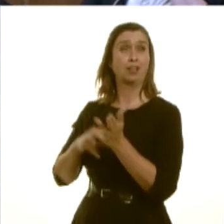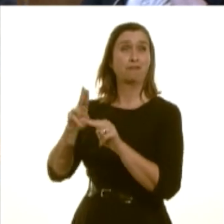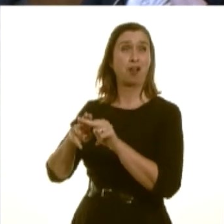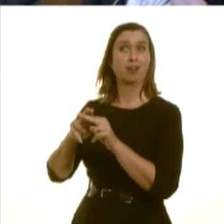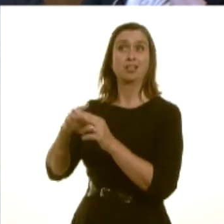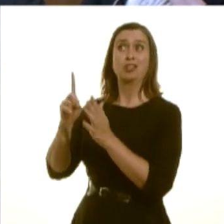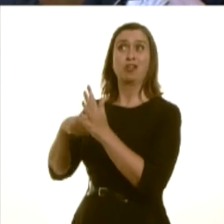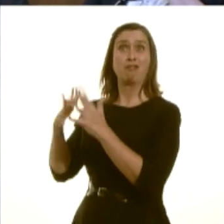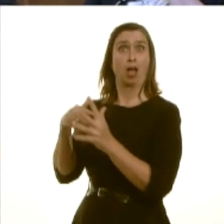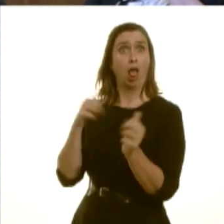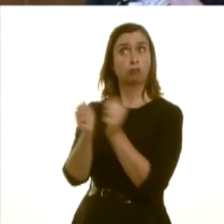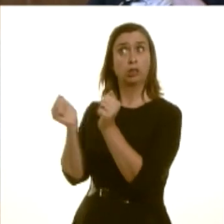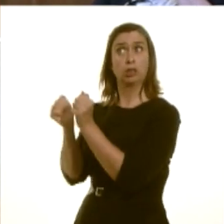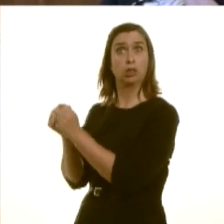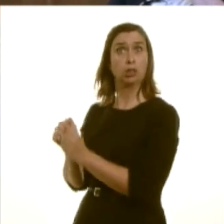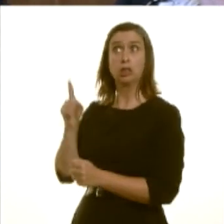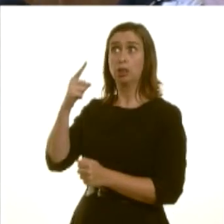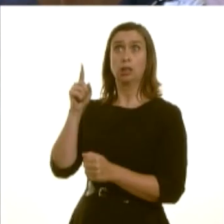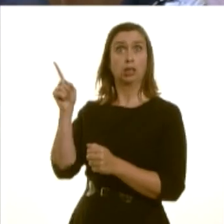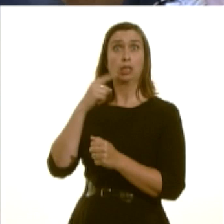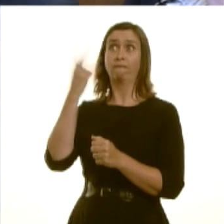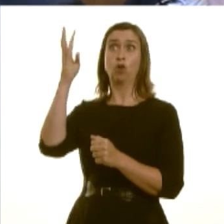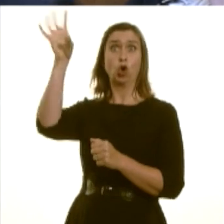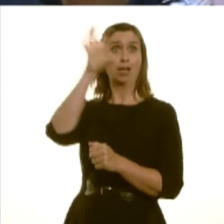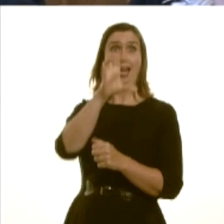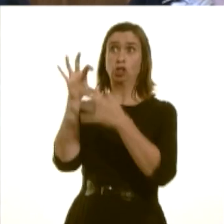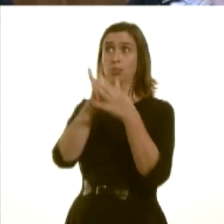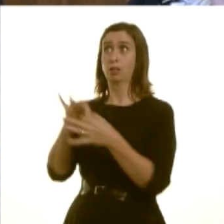said that the UK is made up of four nations; John Redwood called for more devolution, and